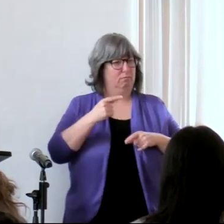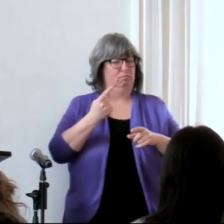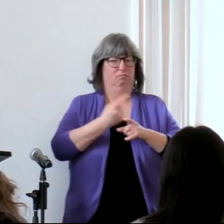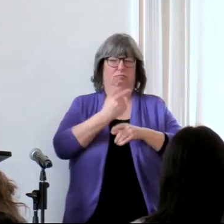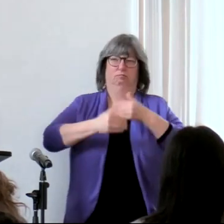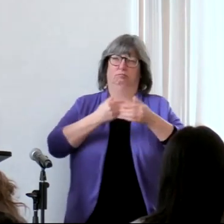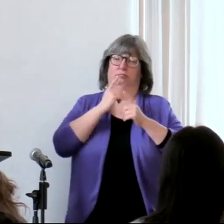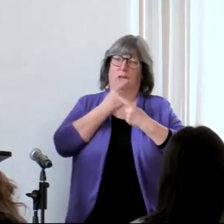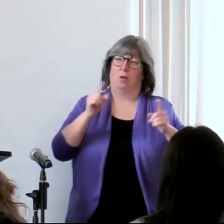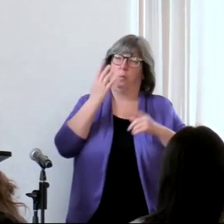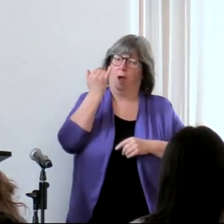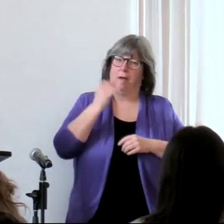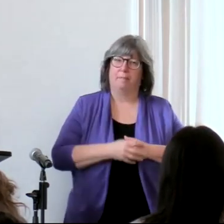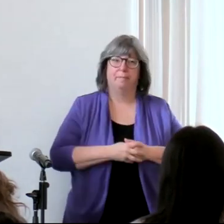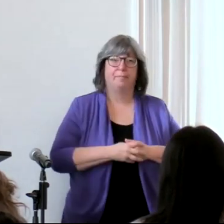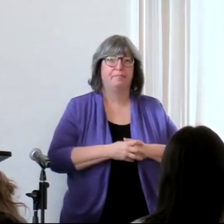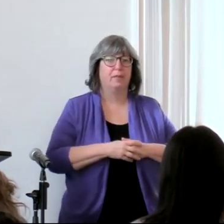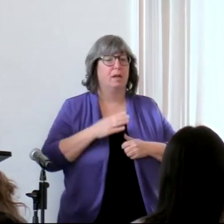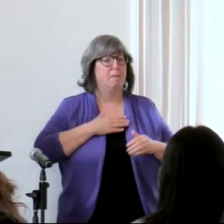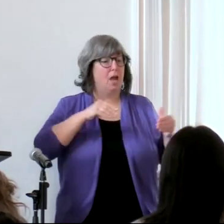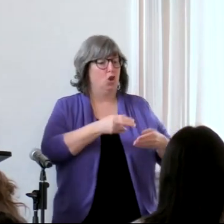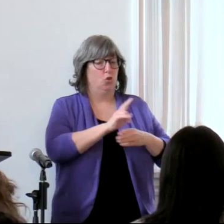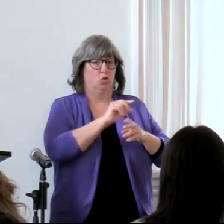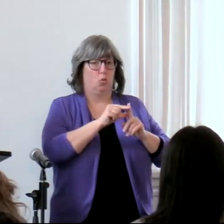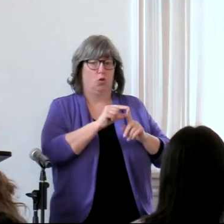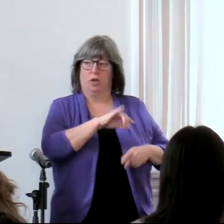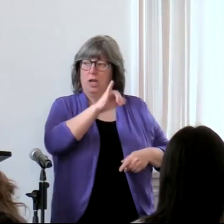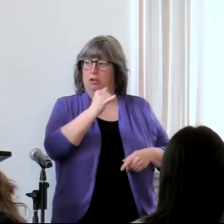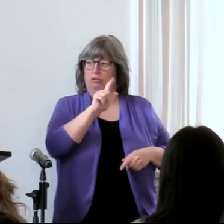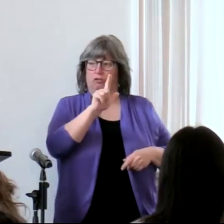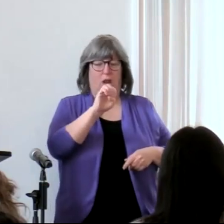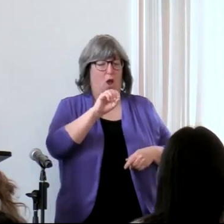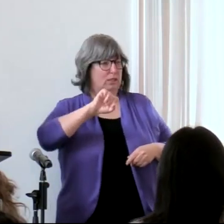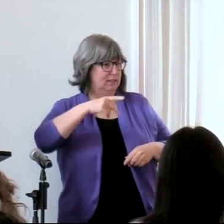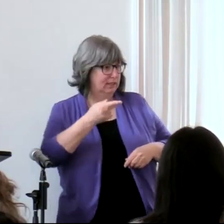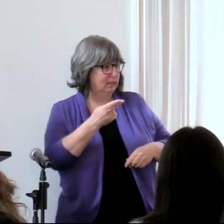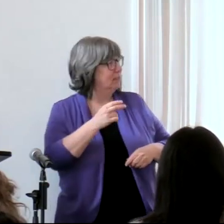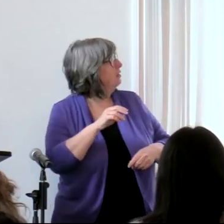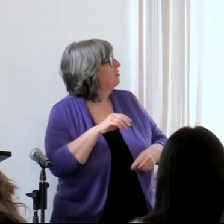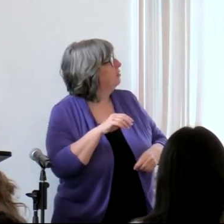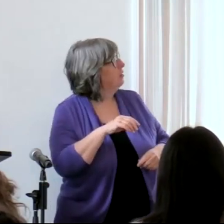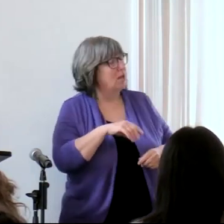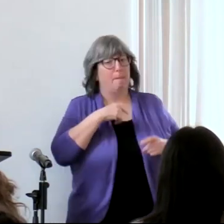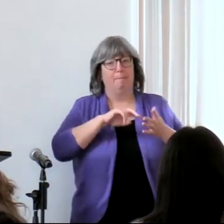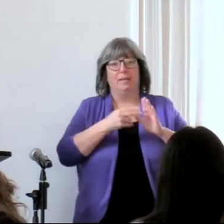You just heard me in this introduction use the word Pjila'si. In English, this means welcome.